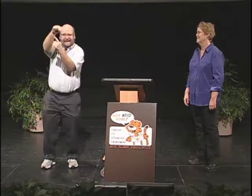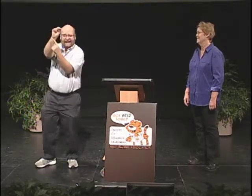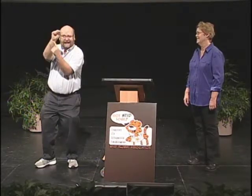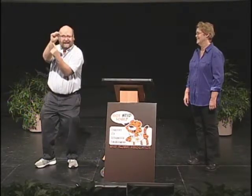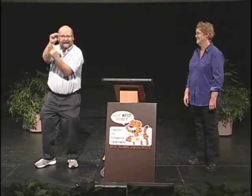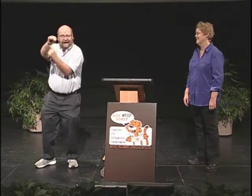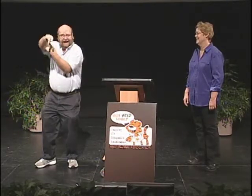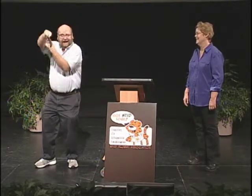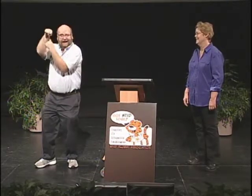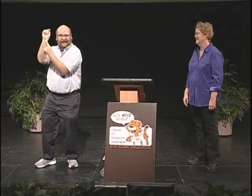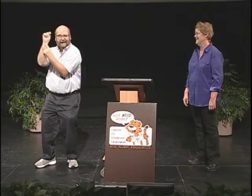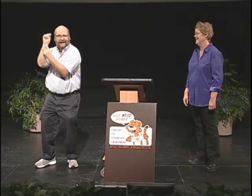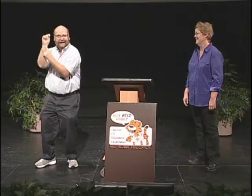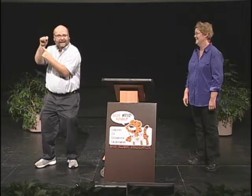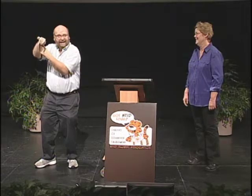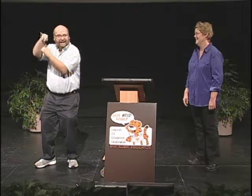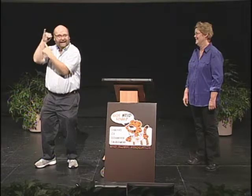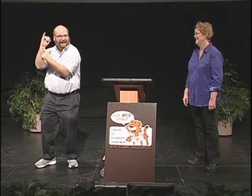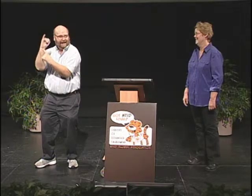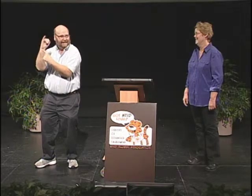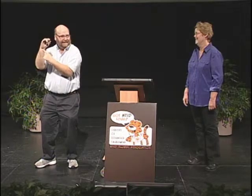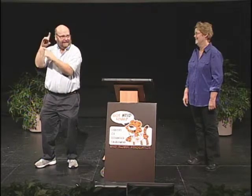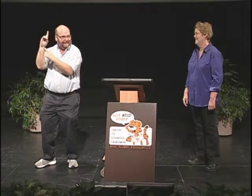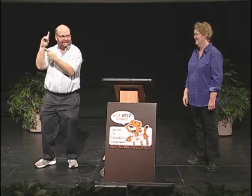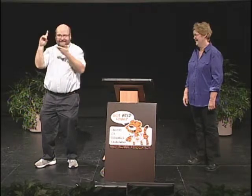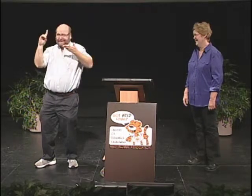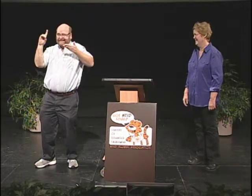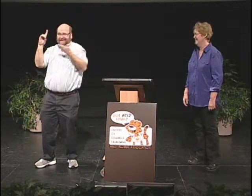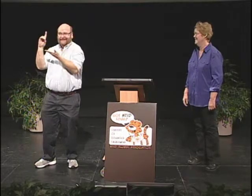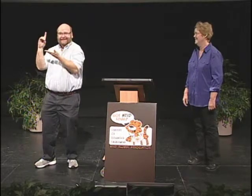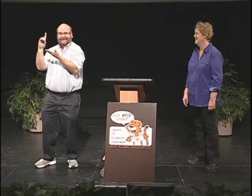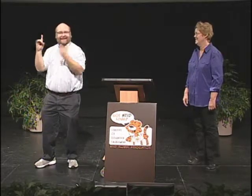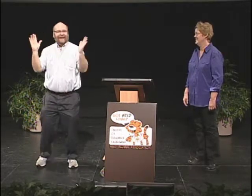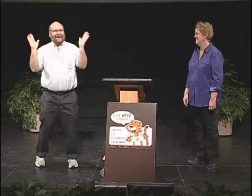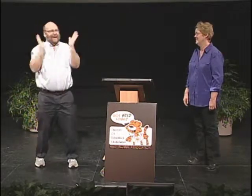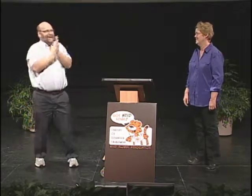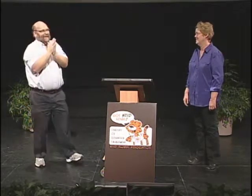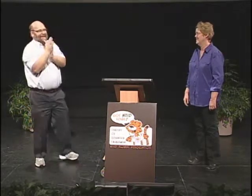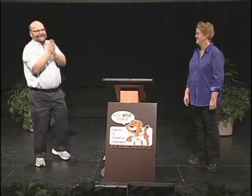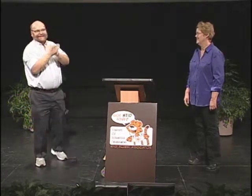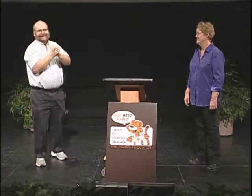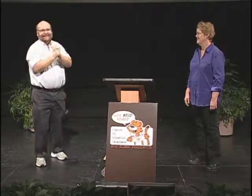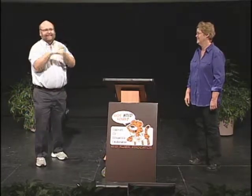and he understands the importance of our institute's history.